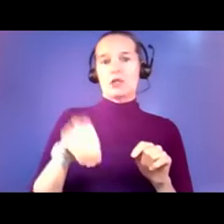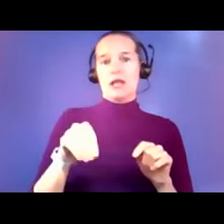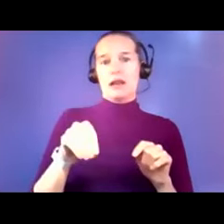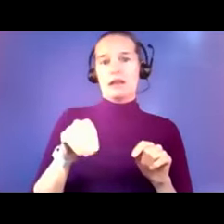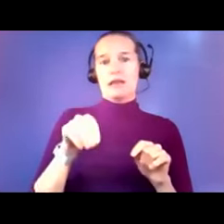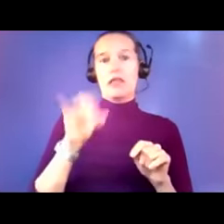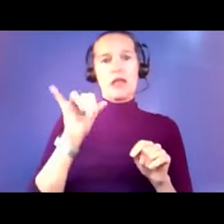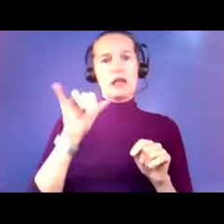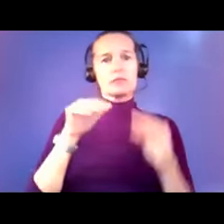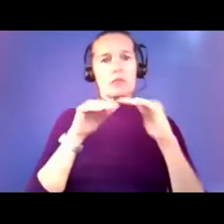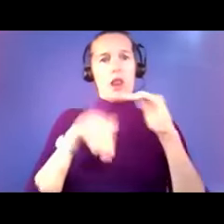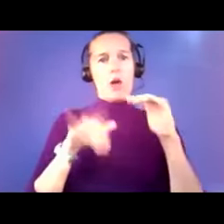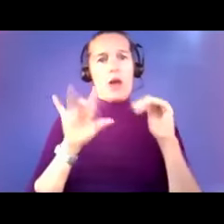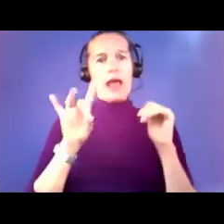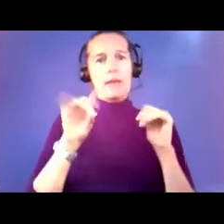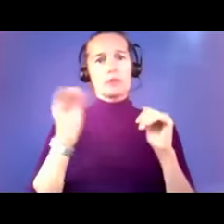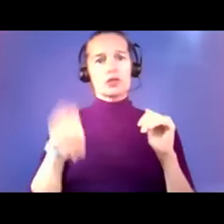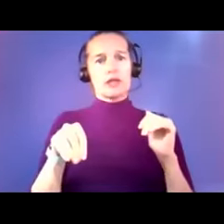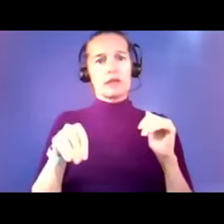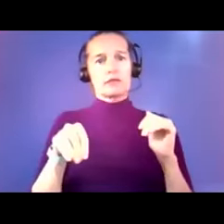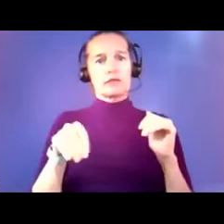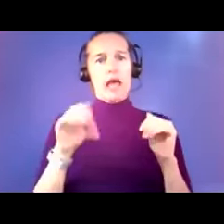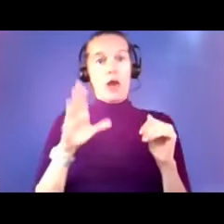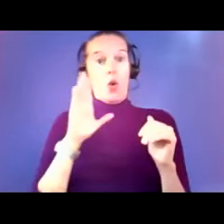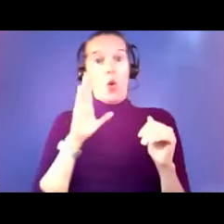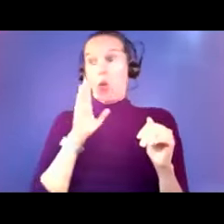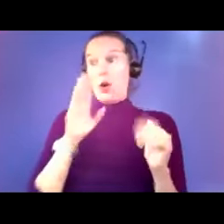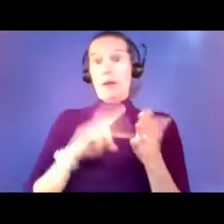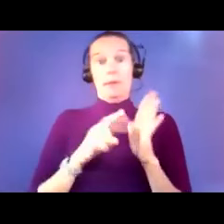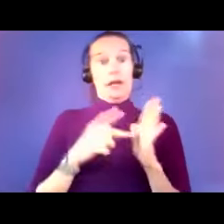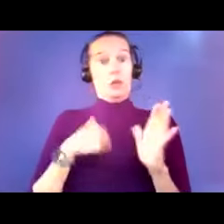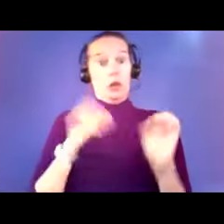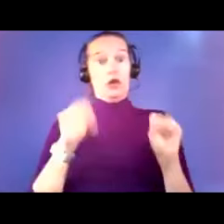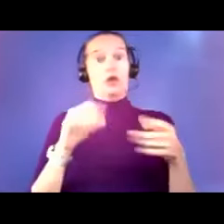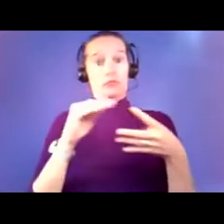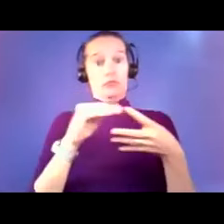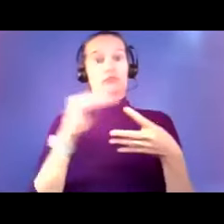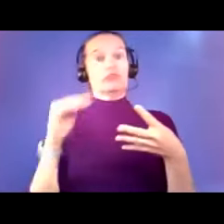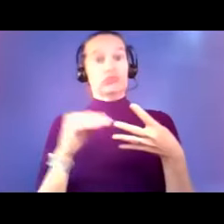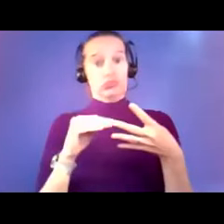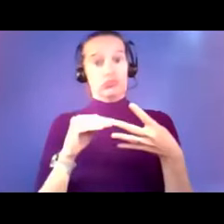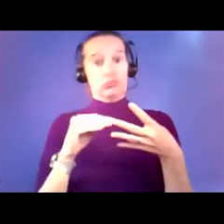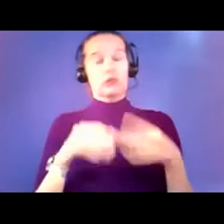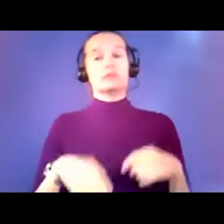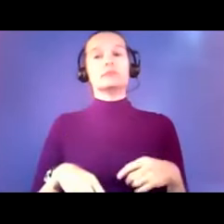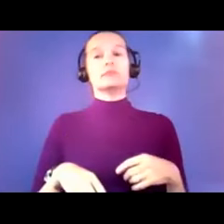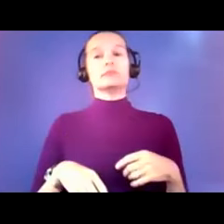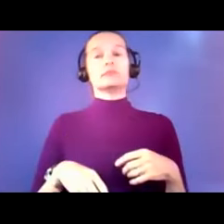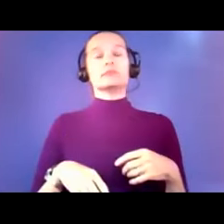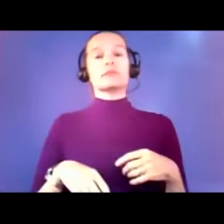eight percent and would move us into the next year. Many things about the coronavirus are